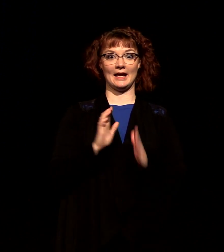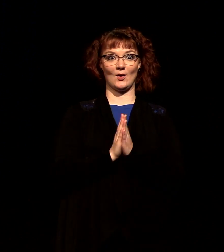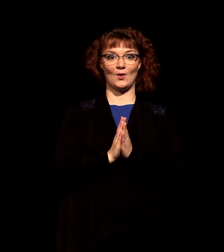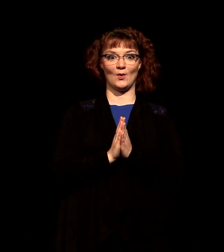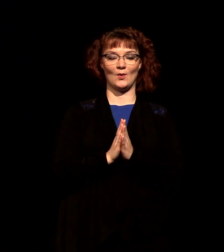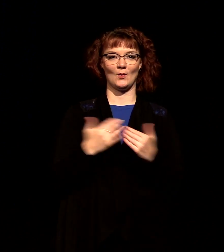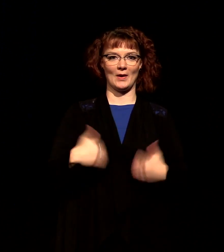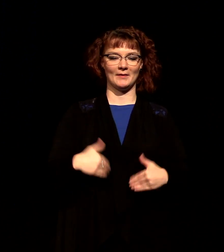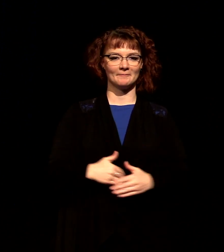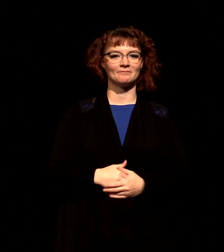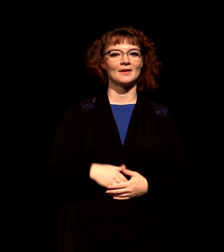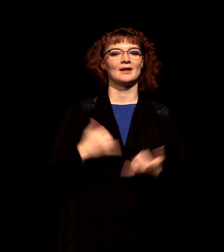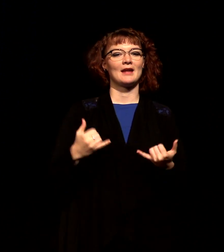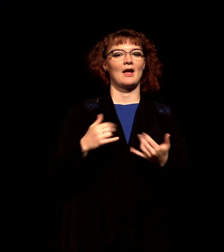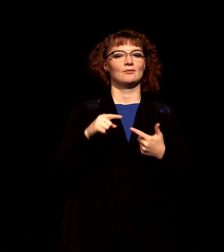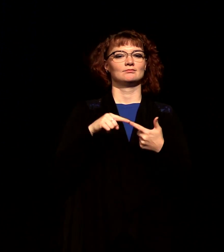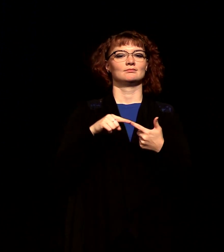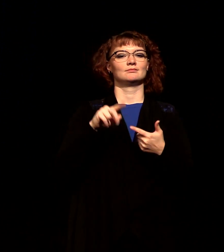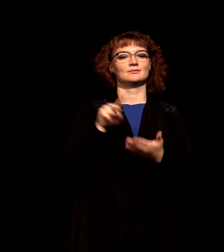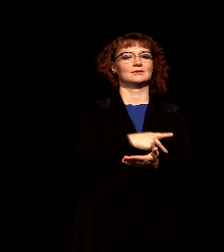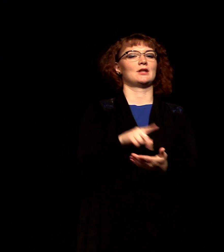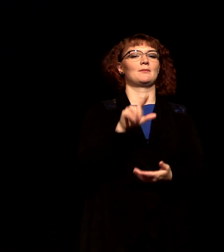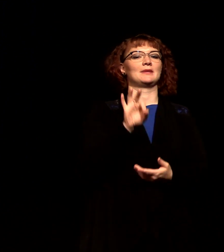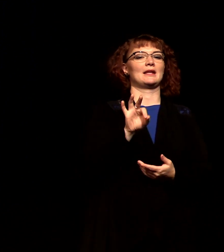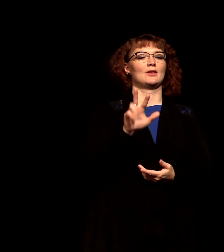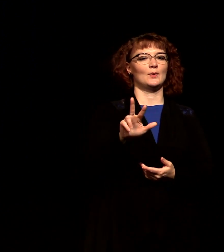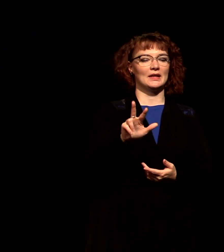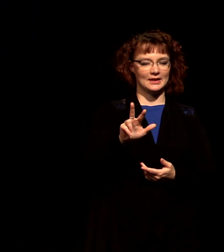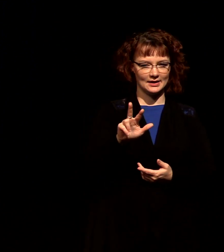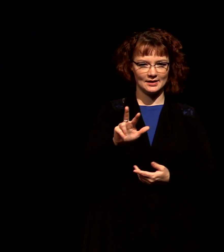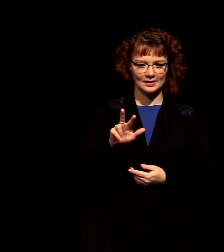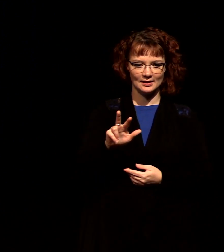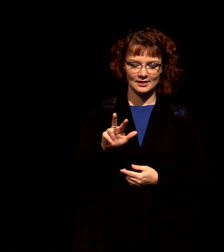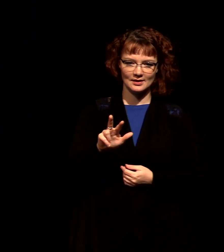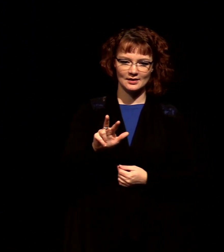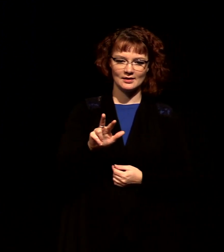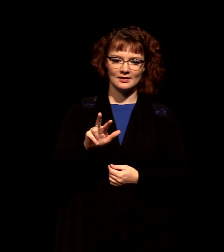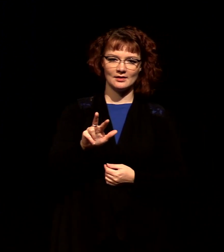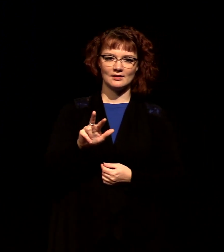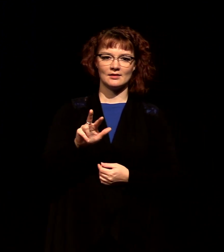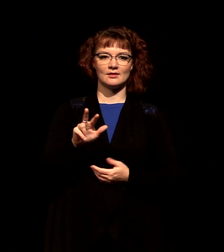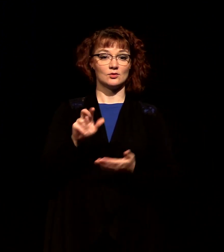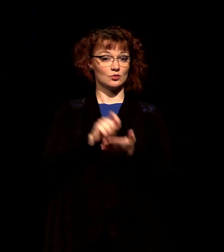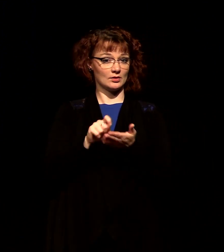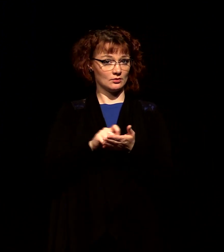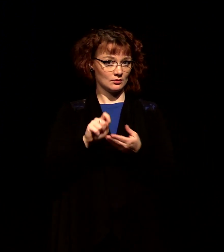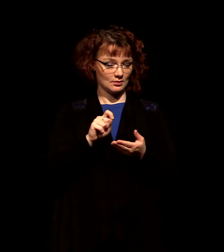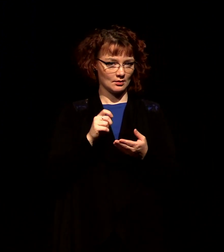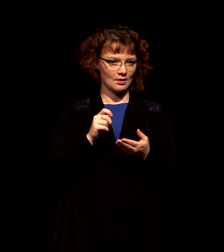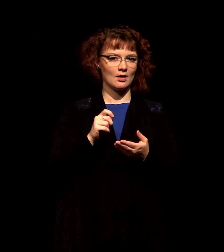Psalm 83. This Psalm was written, after God had brought